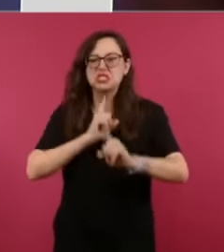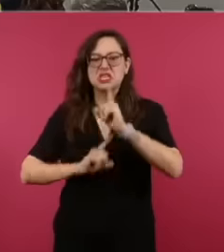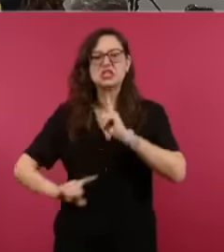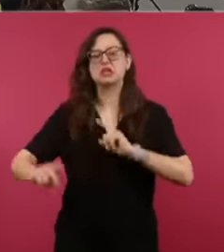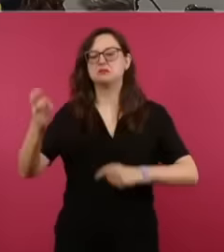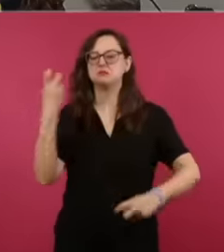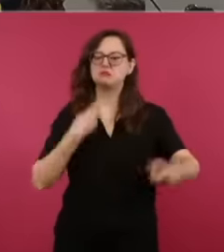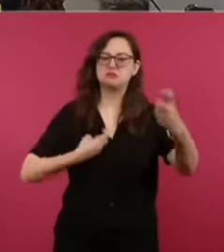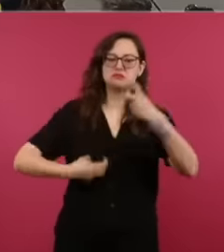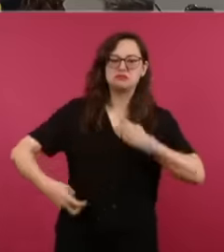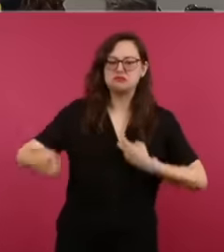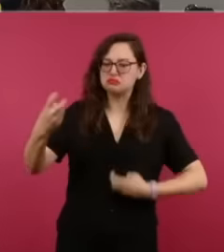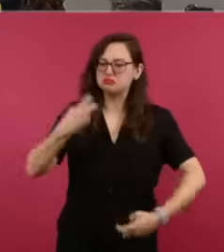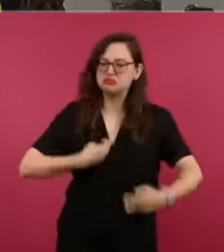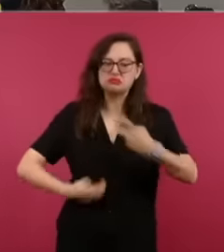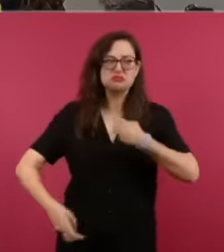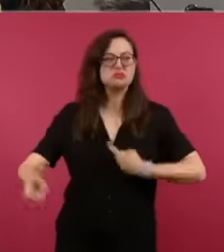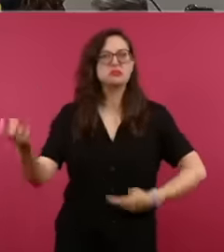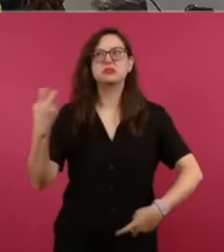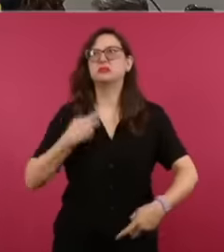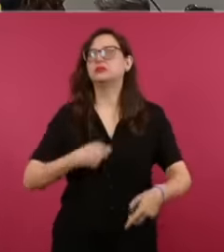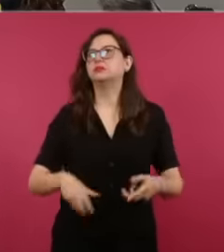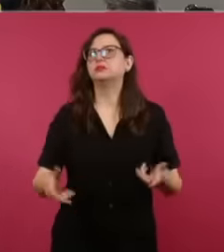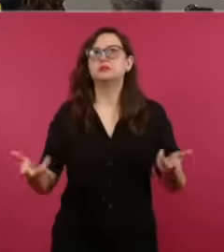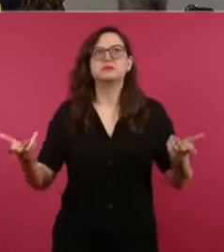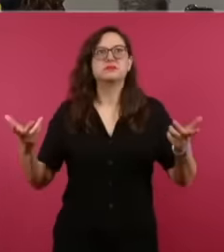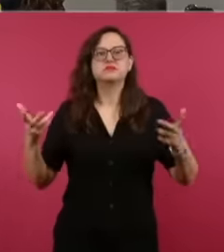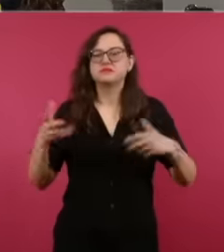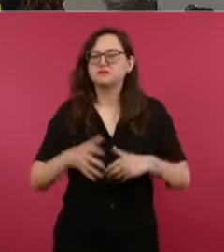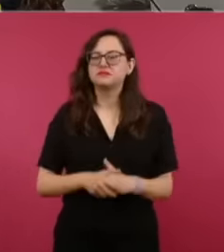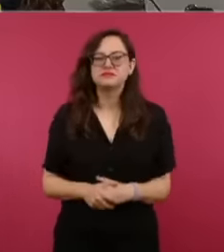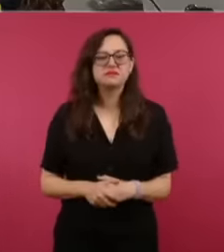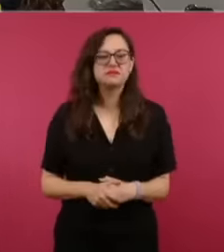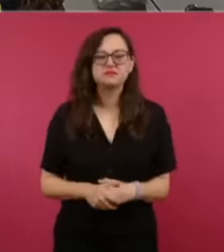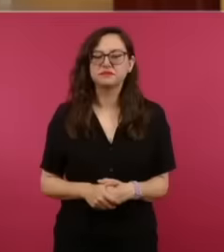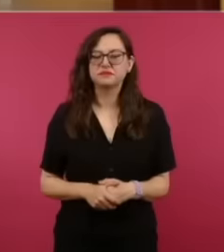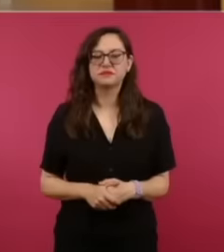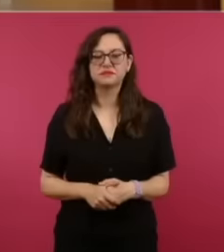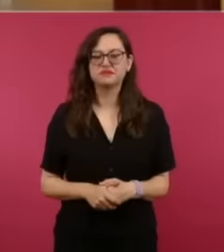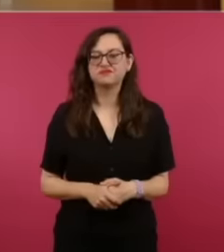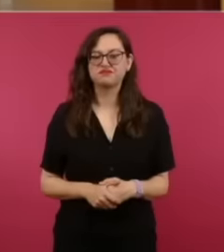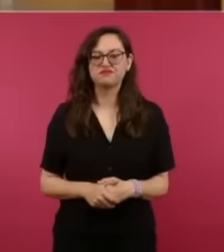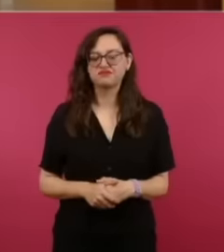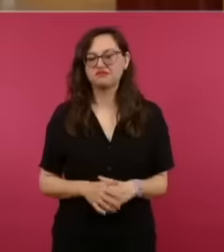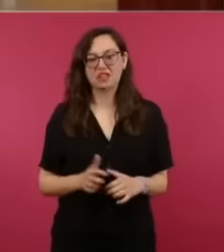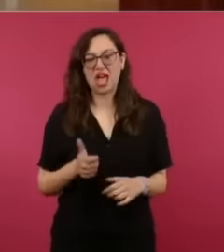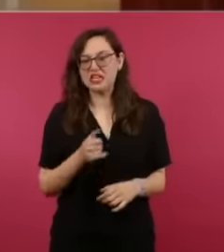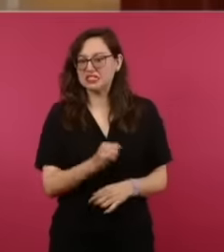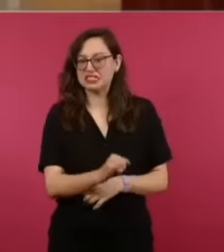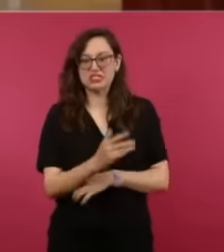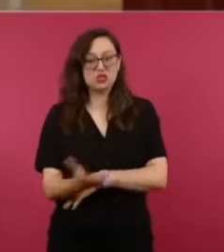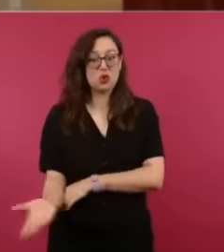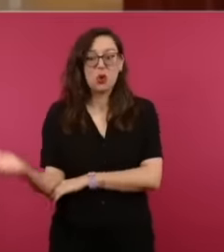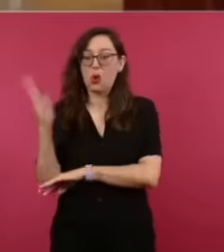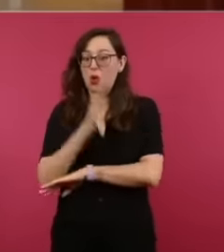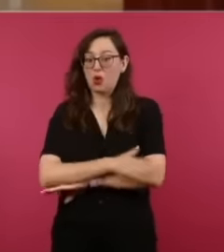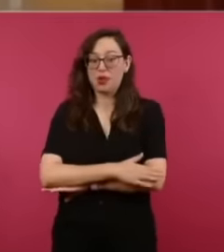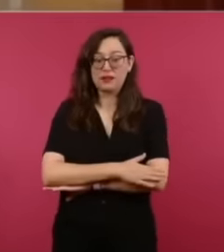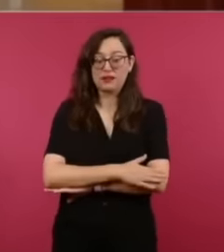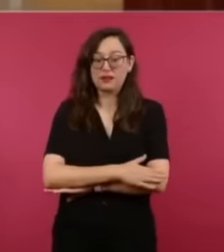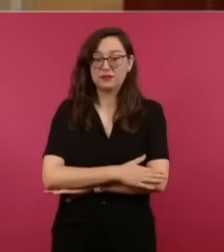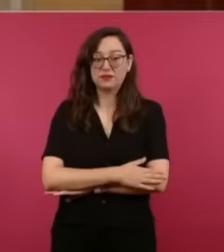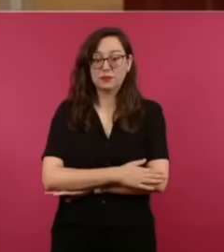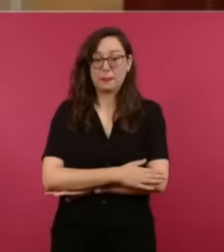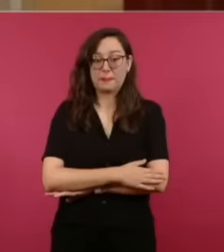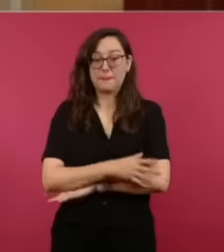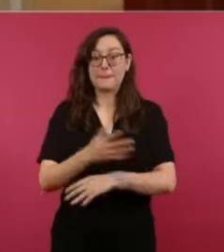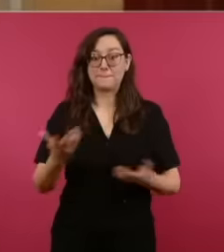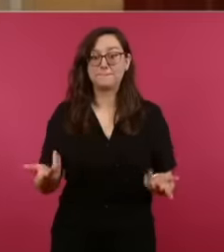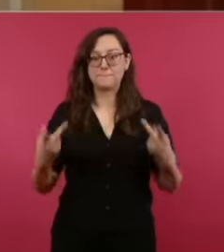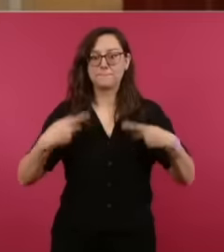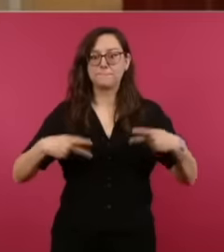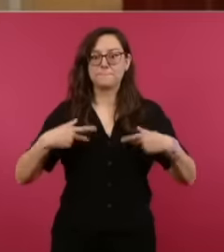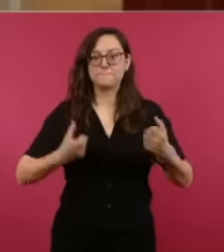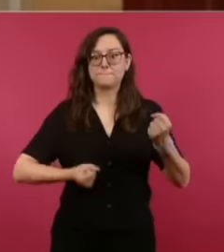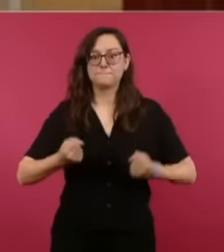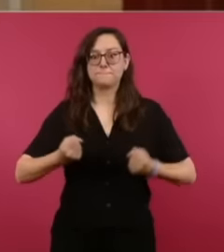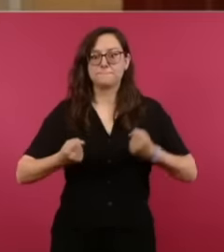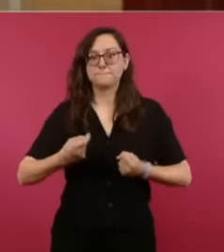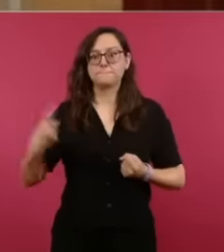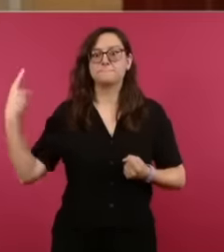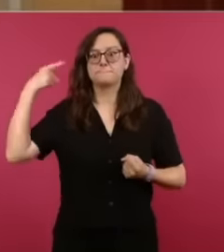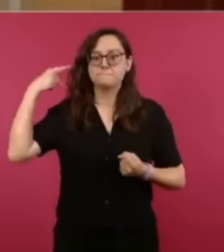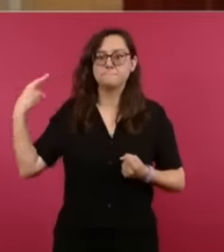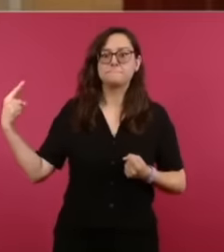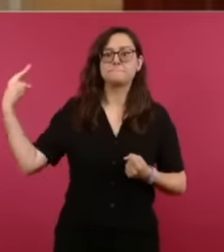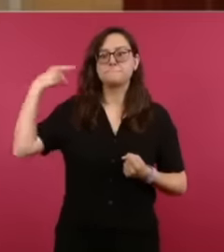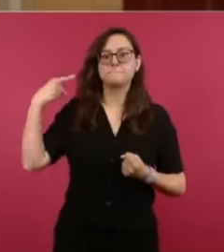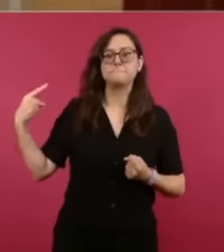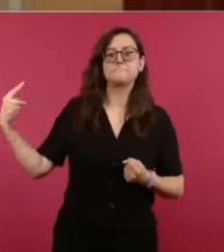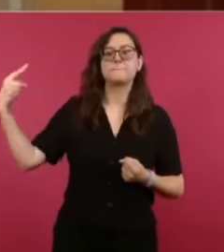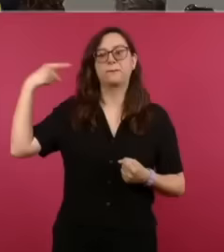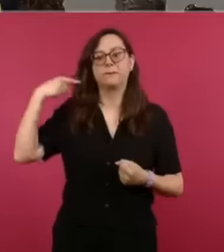of infamies and that this They already found a